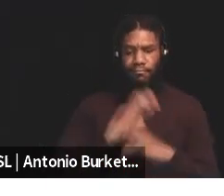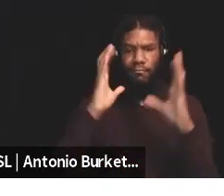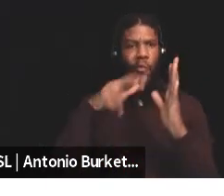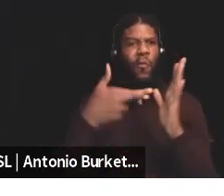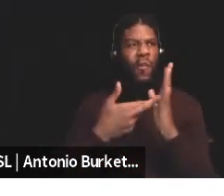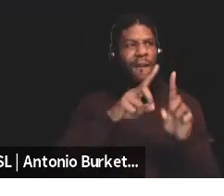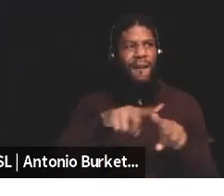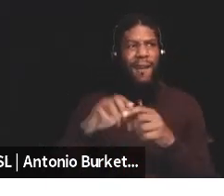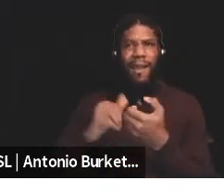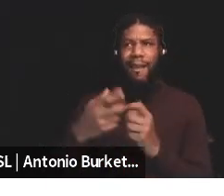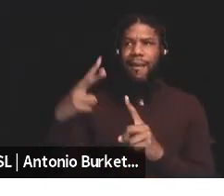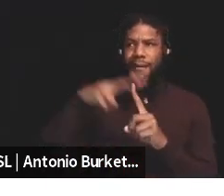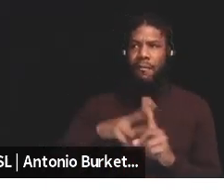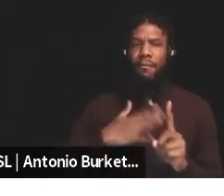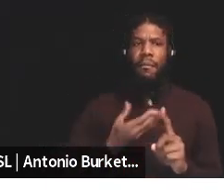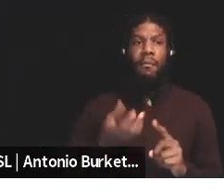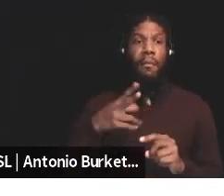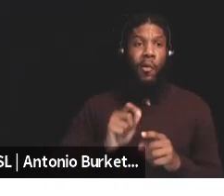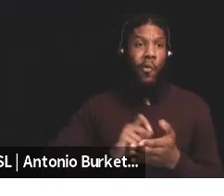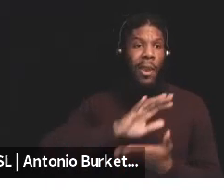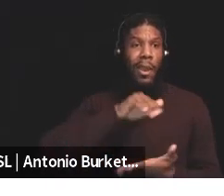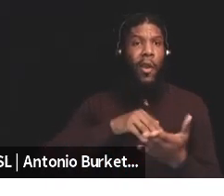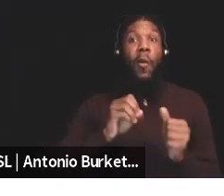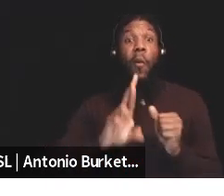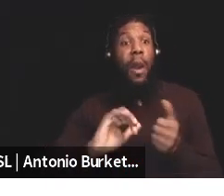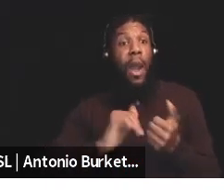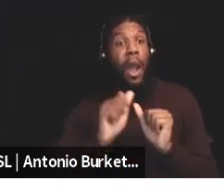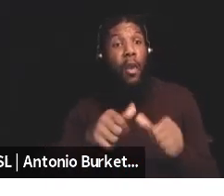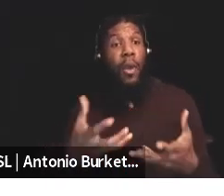your own writing center--or maybe the ways you can better embrace interdependency.